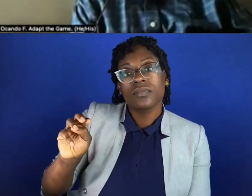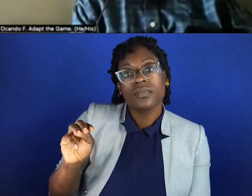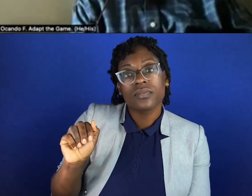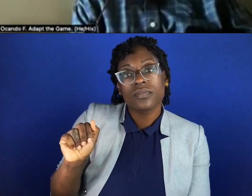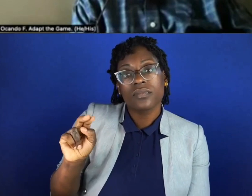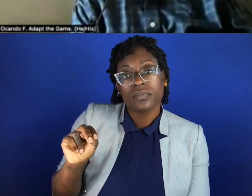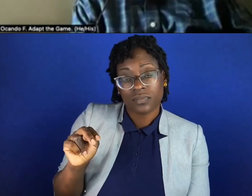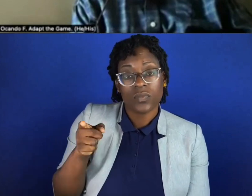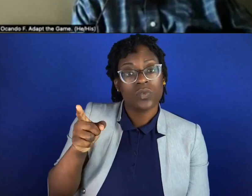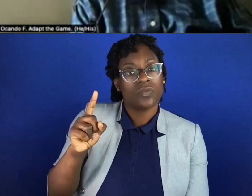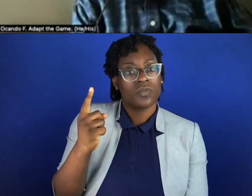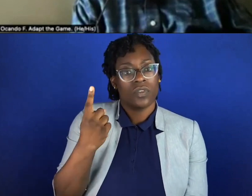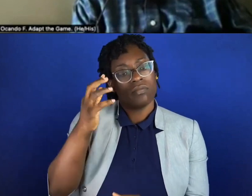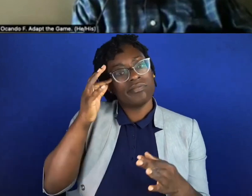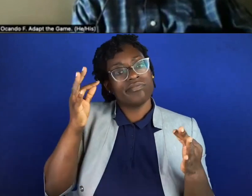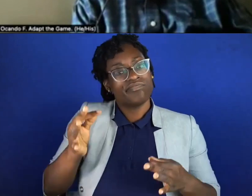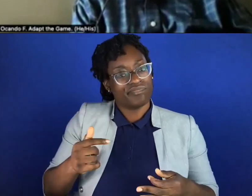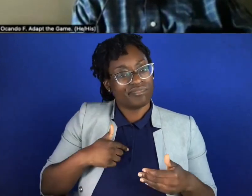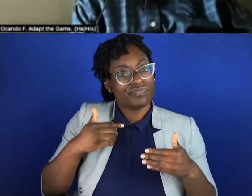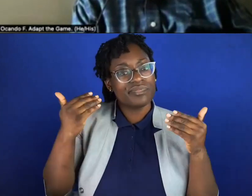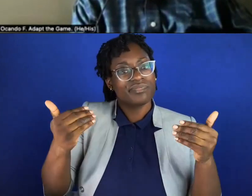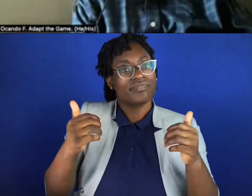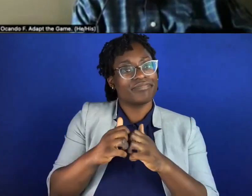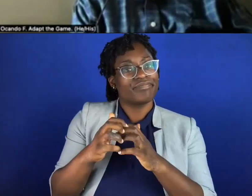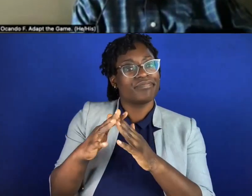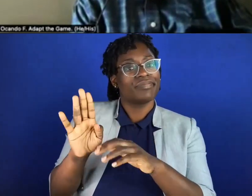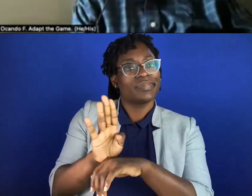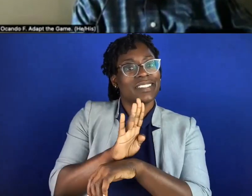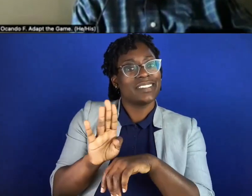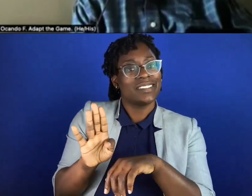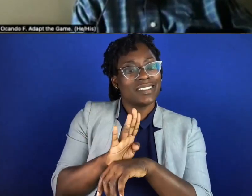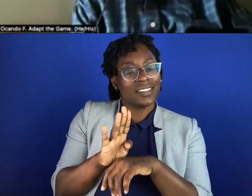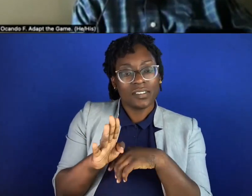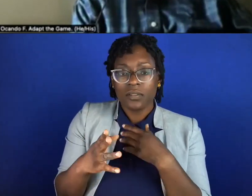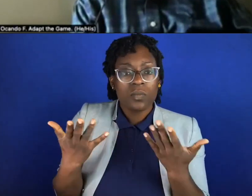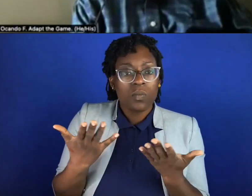what it was like to decide what to do first towards the big goal